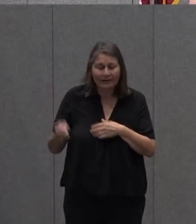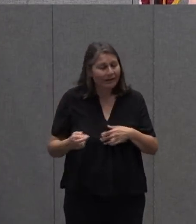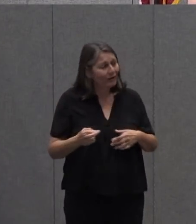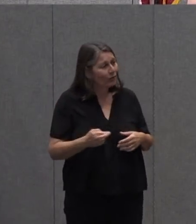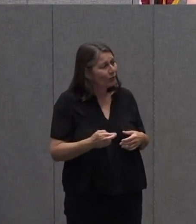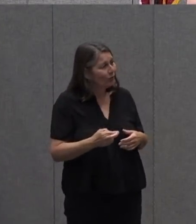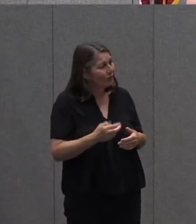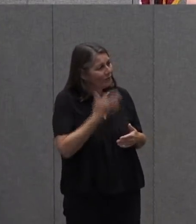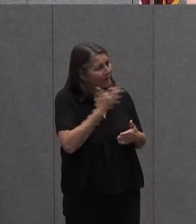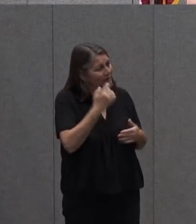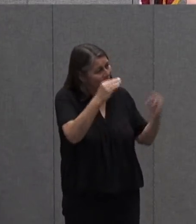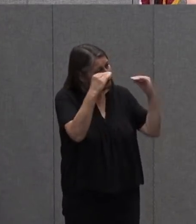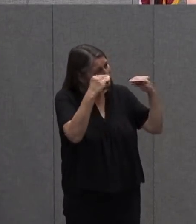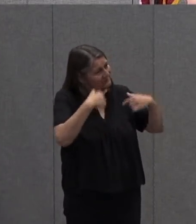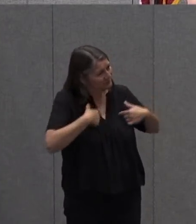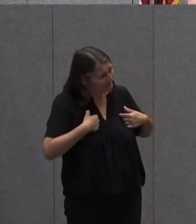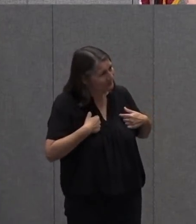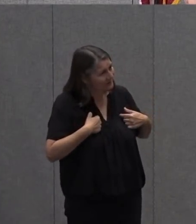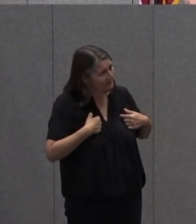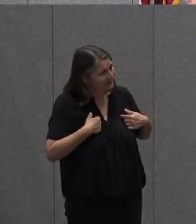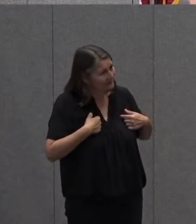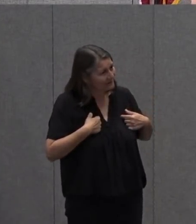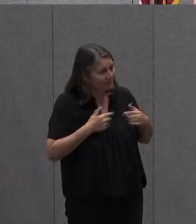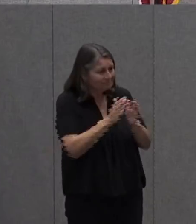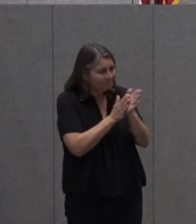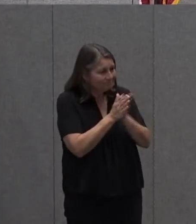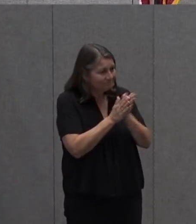I can't wait for our next fun Friday. Yes, exactly, all right.